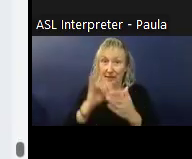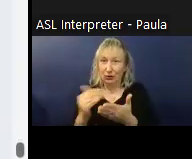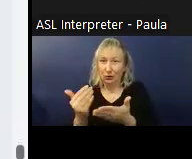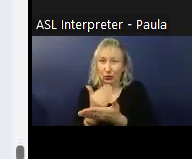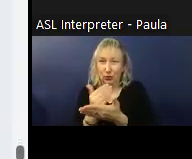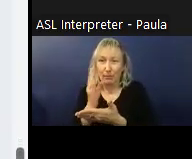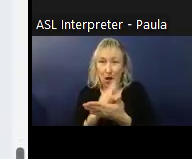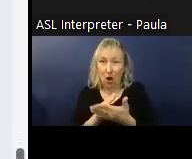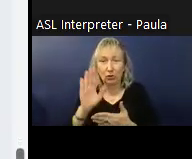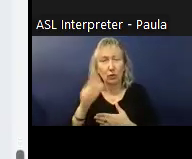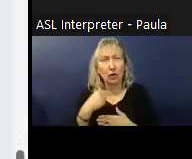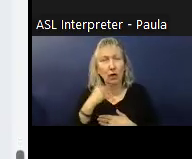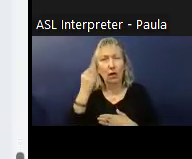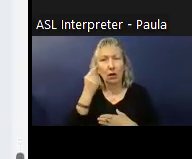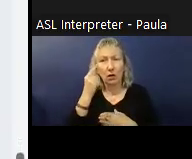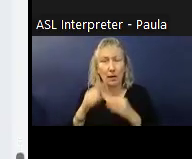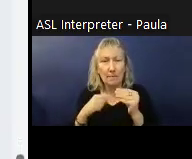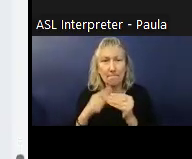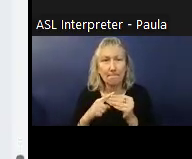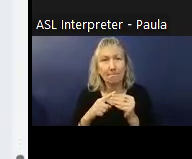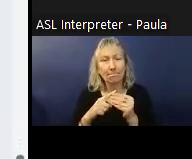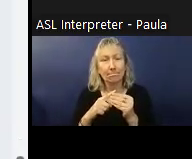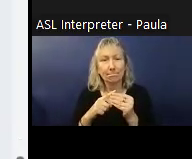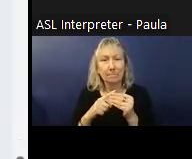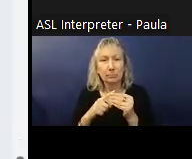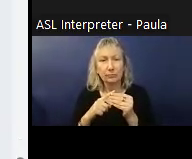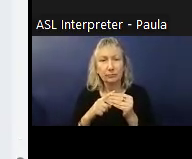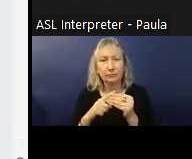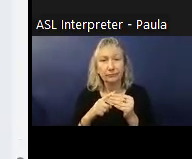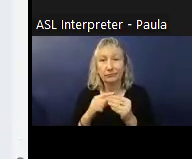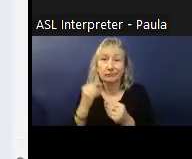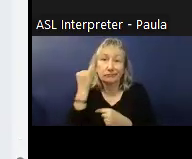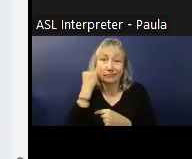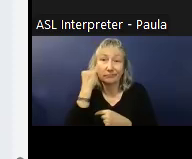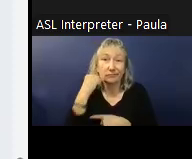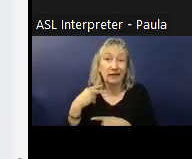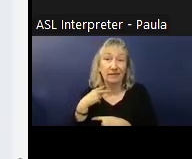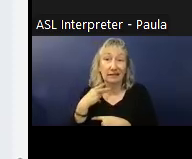consideration that a victim that doesn't have capacity or even a victim would